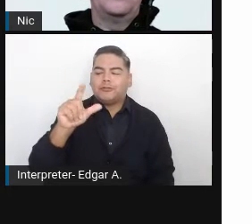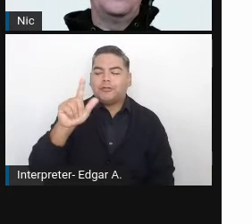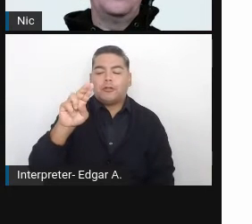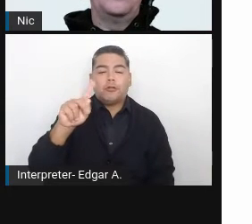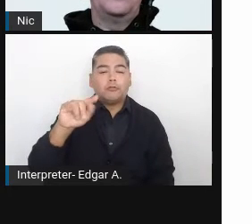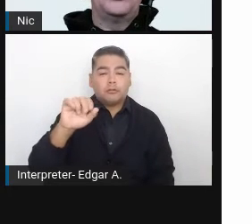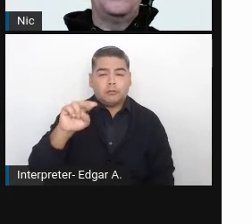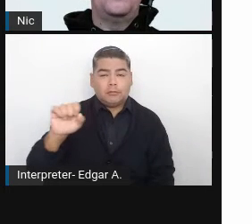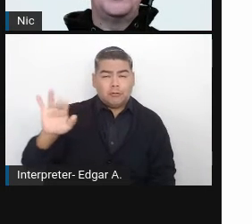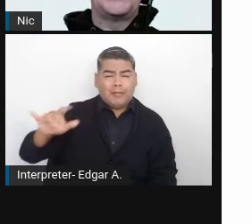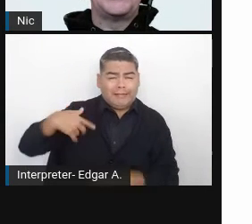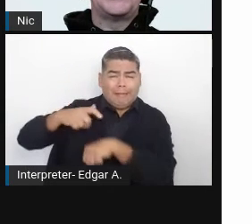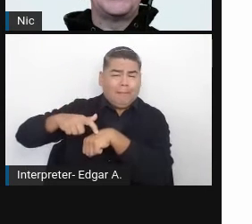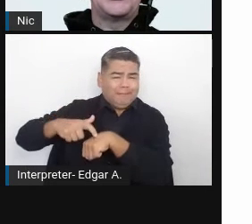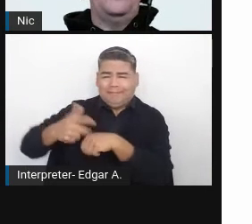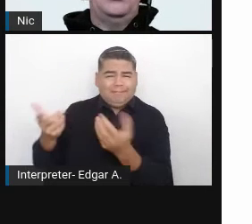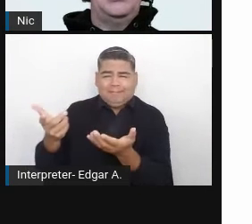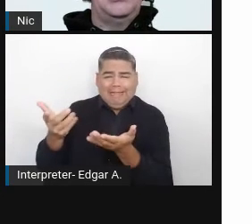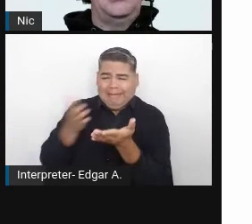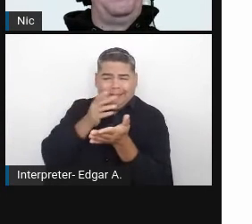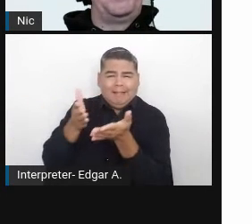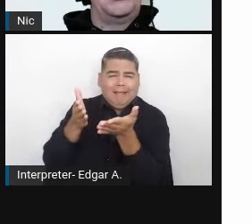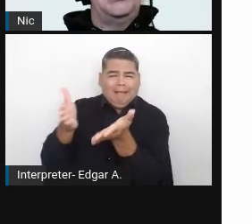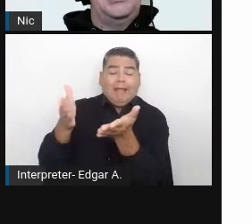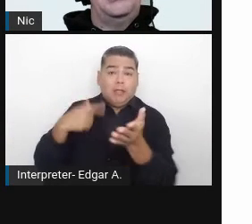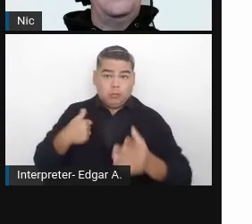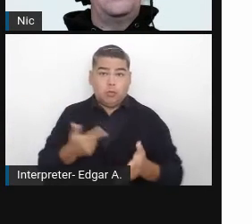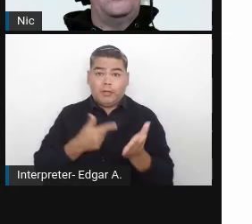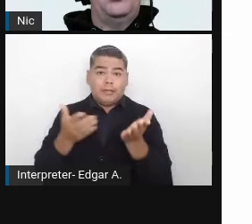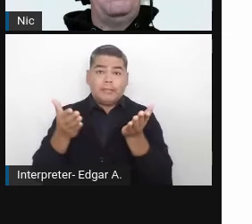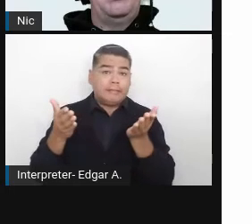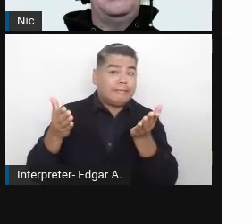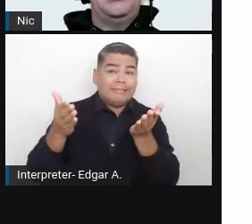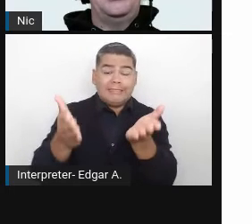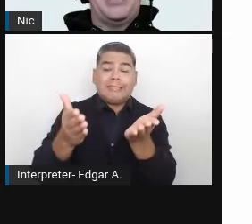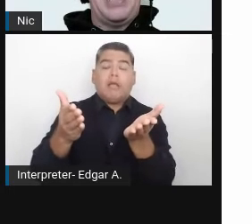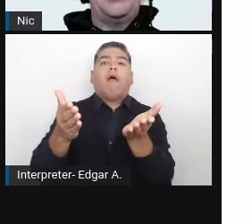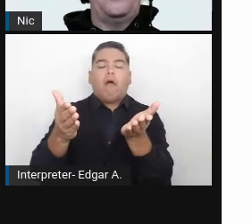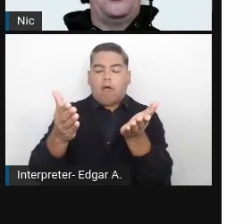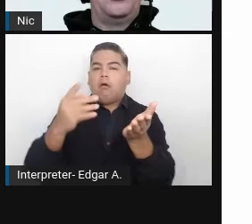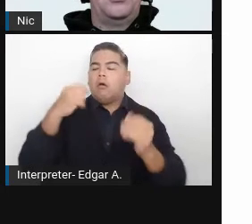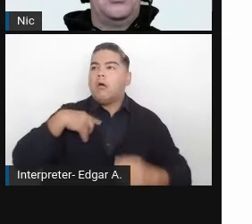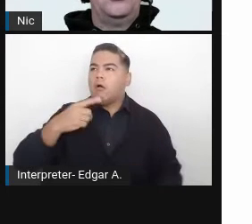The suggestion was literally the idea of someone building an add-on